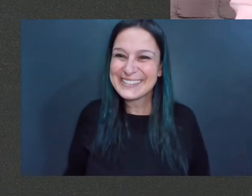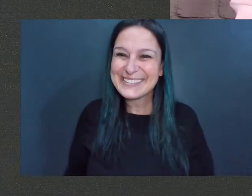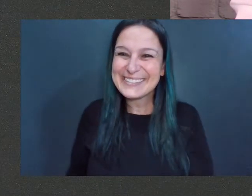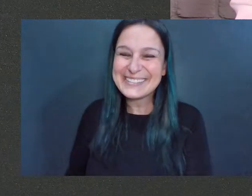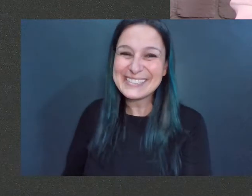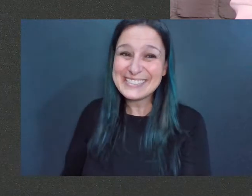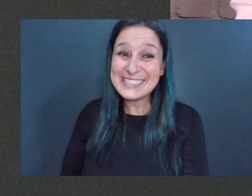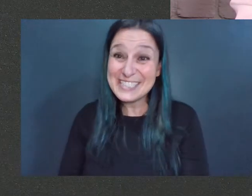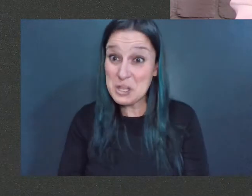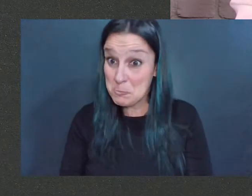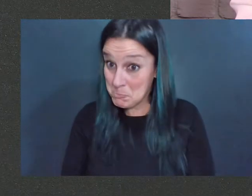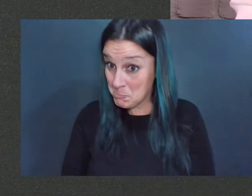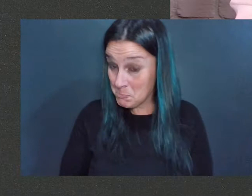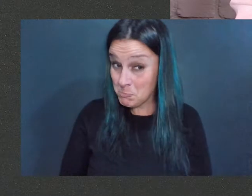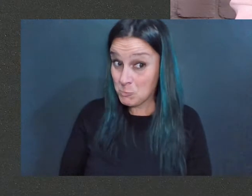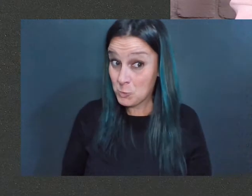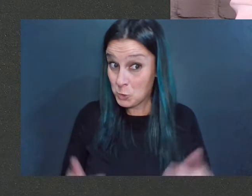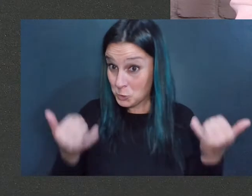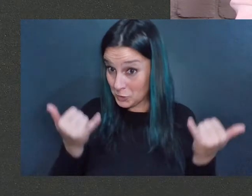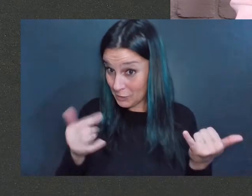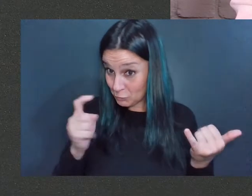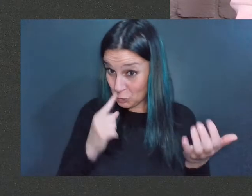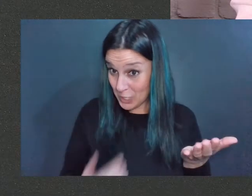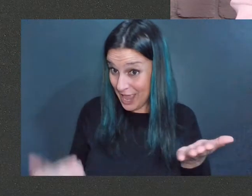So do you think we should do another little science experiment?